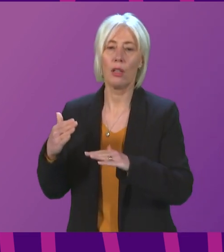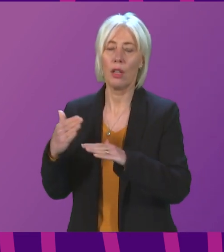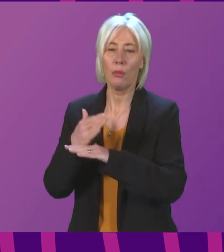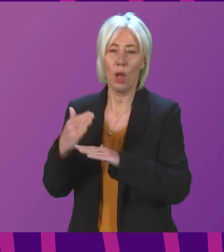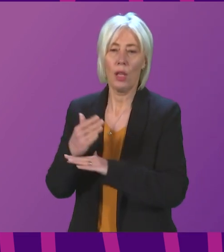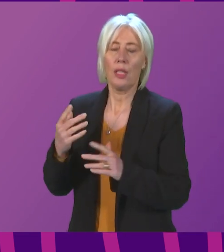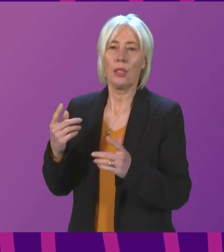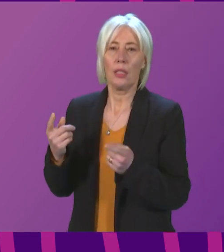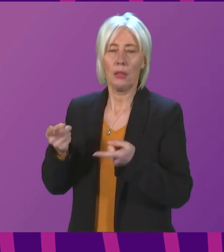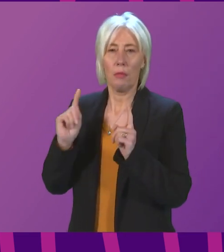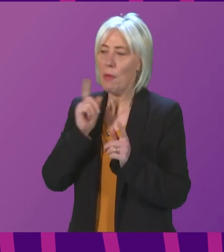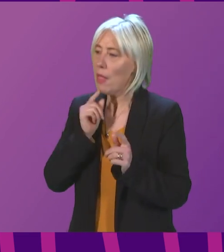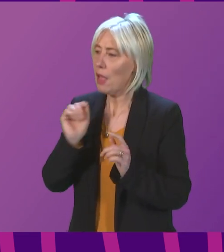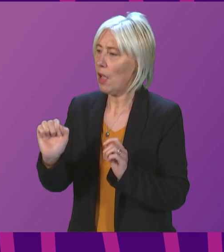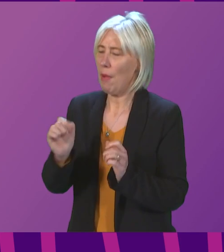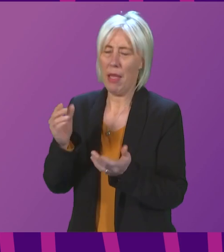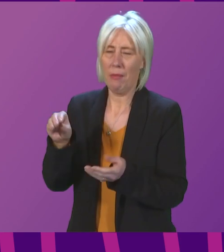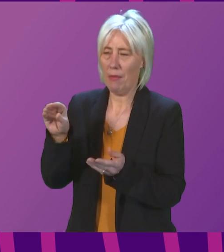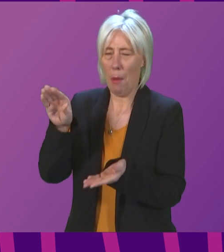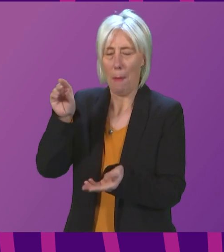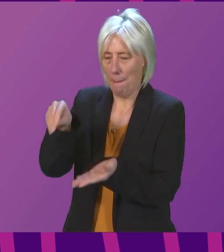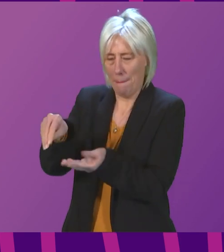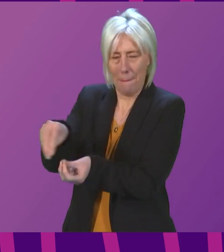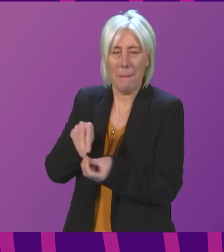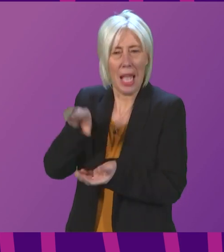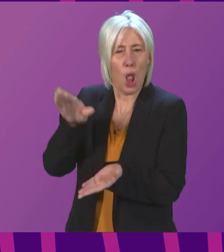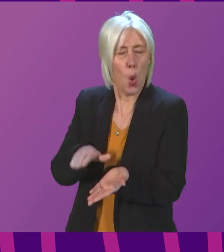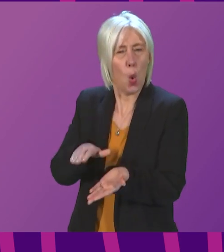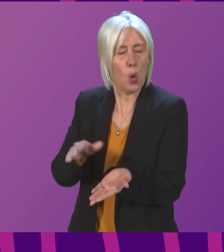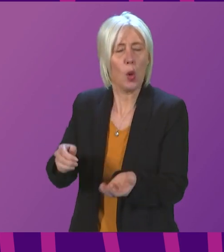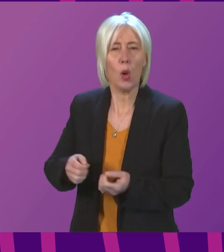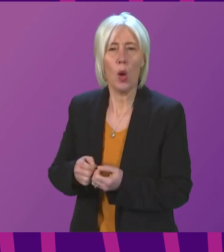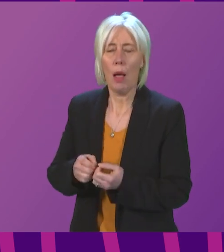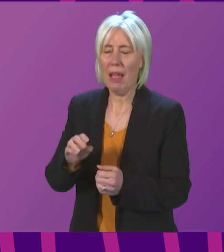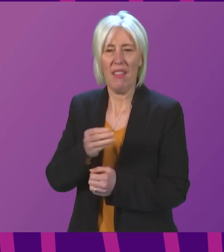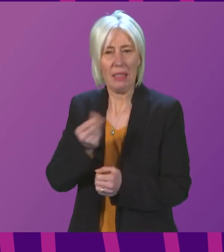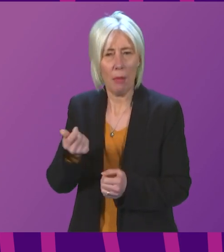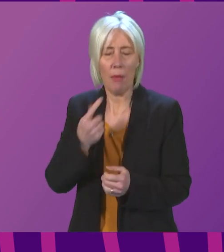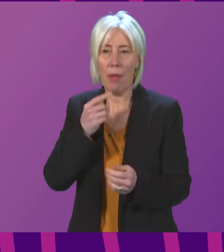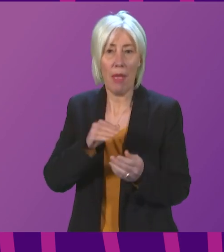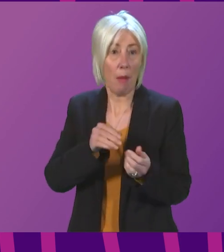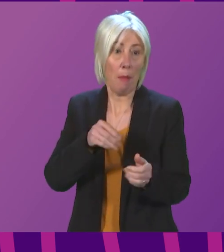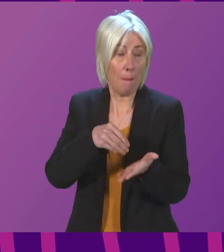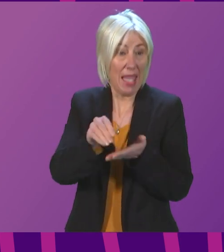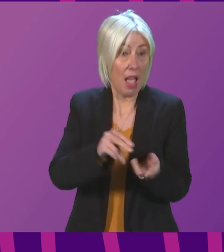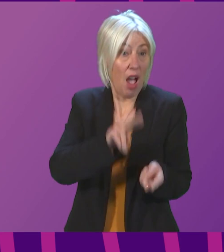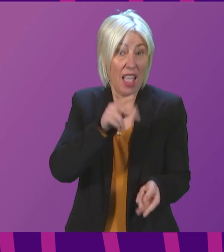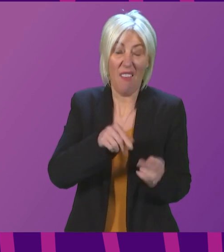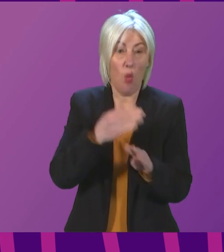female and are predominantly low paid—it is still the case that people can get paid more working in hospitality and retail.